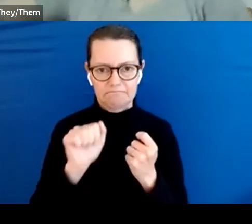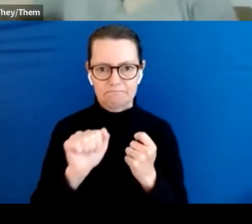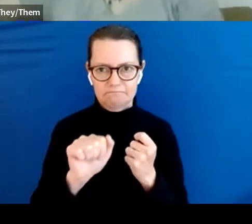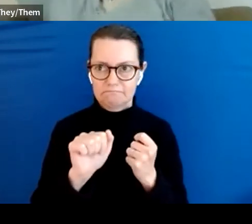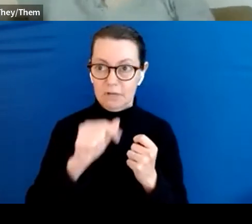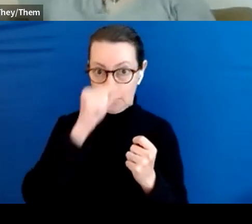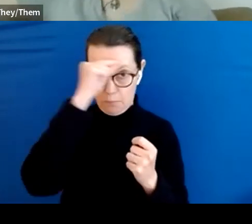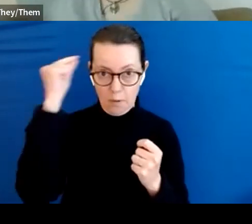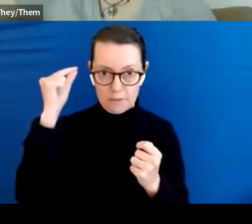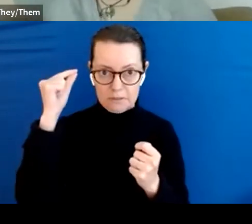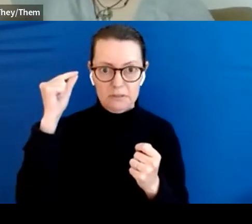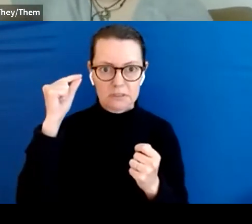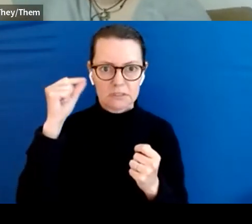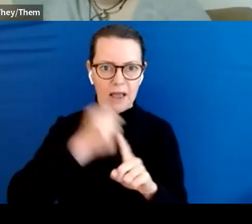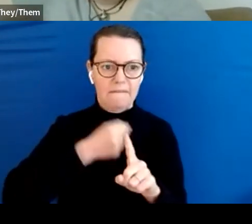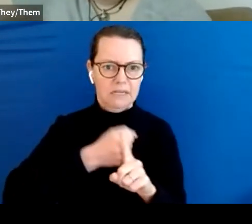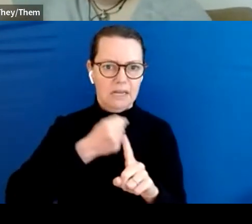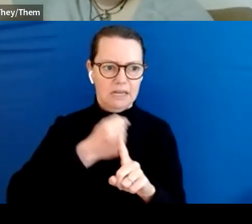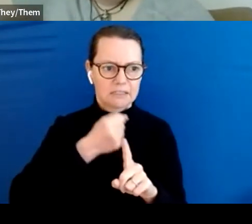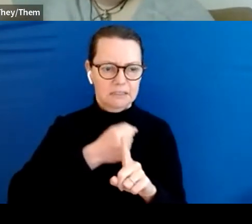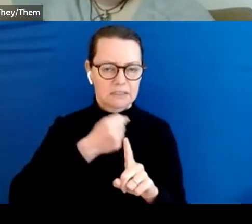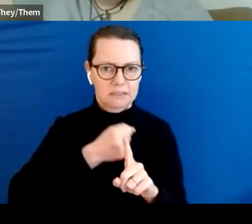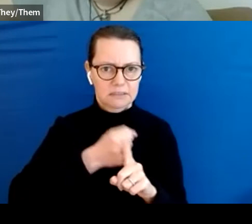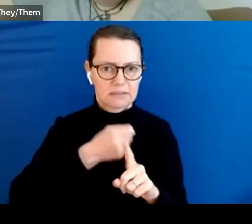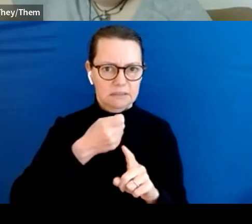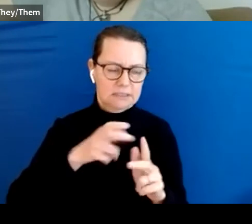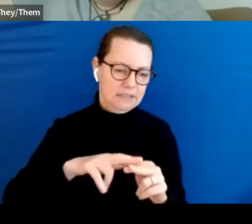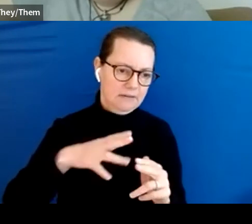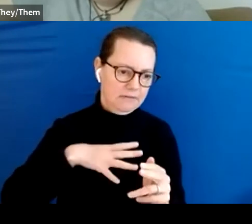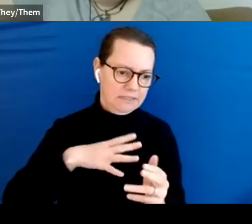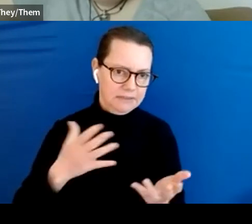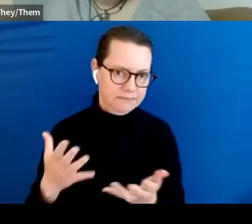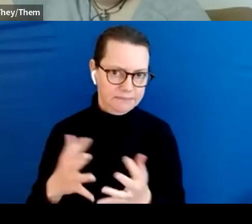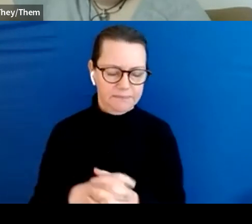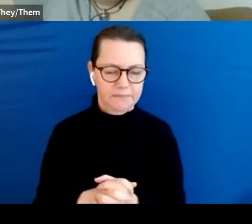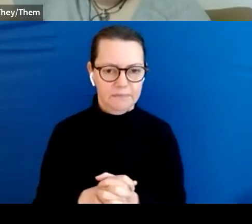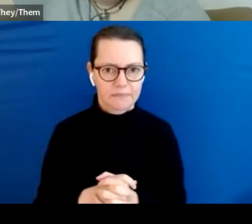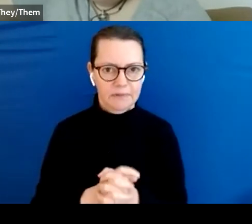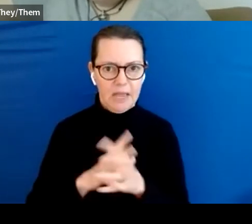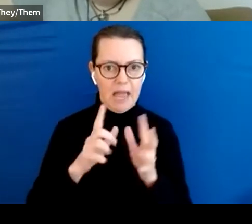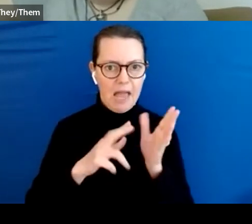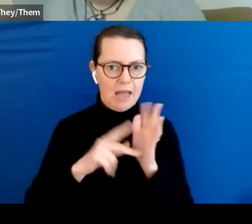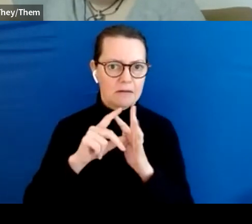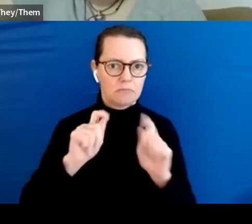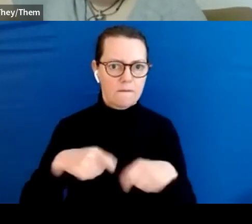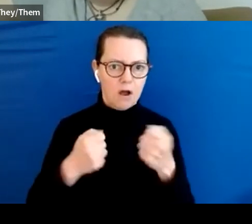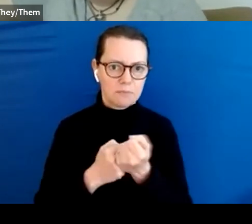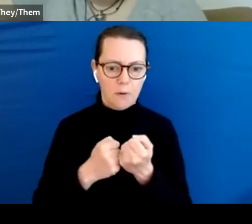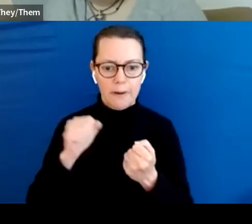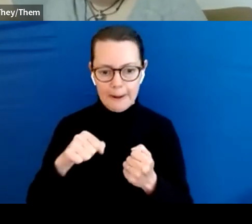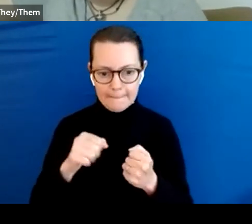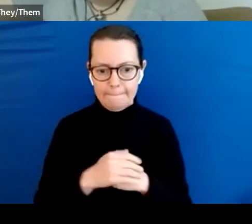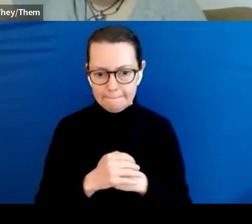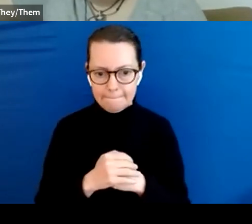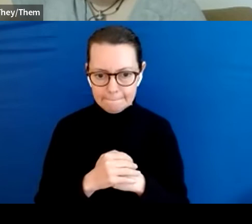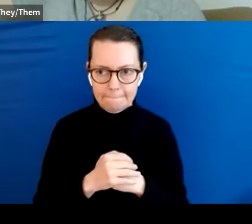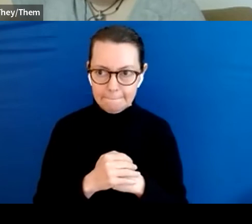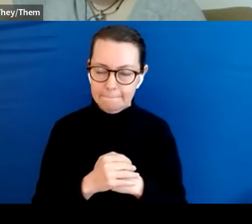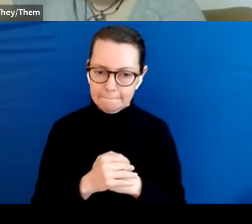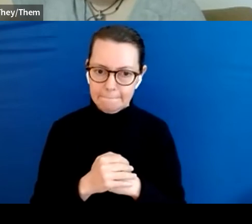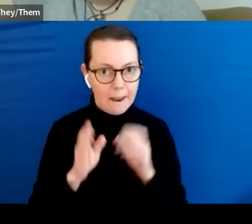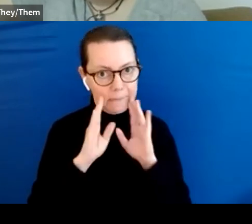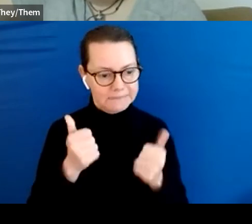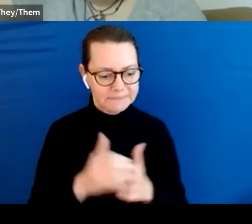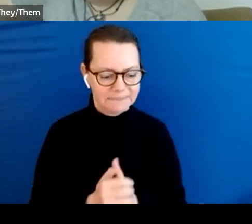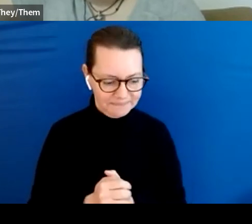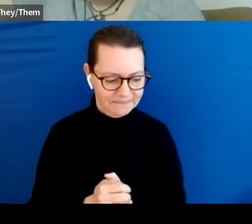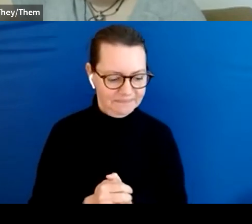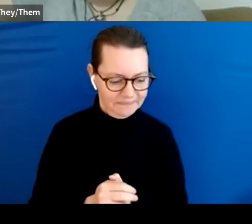idea of the supporting is to advocate for your child's needs or their needs, if it's a high school Yeah, and provide support on that. So, yeah, I just wanted to say that was quite amazing.